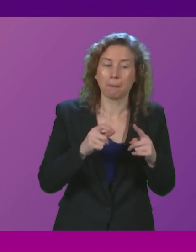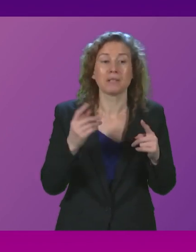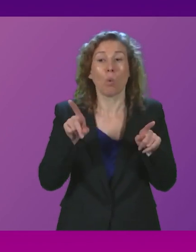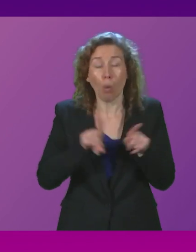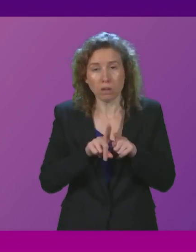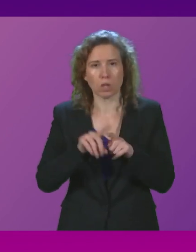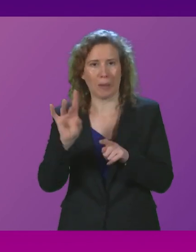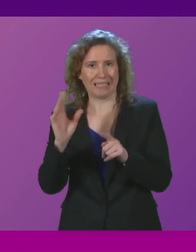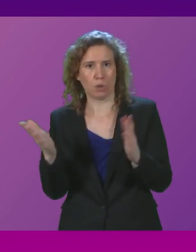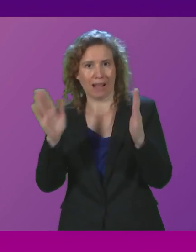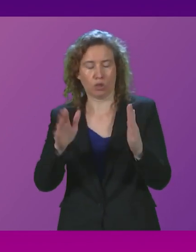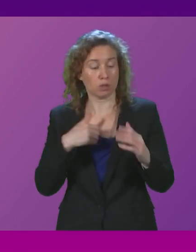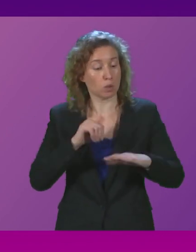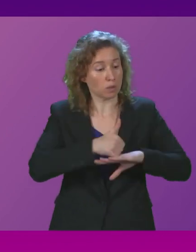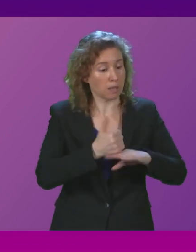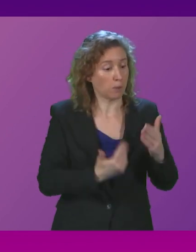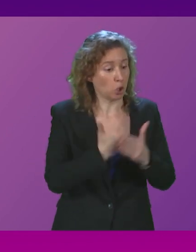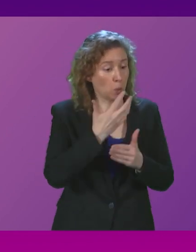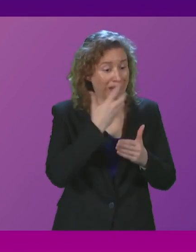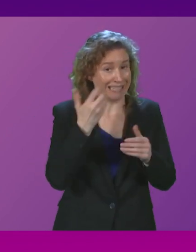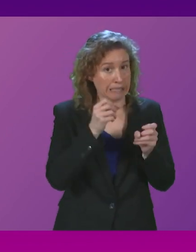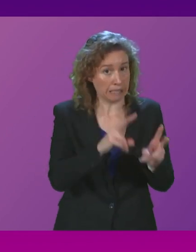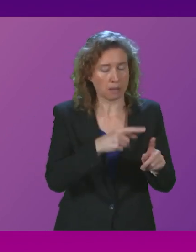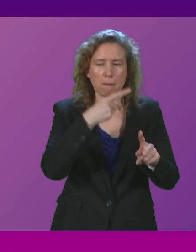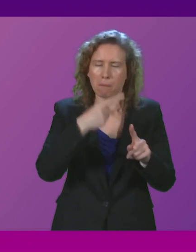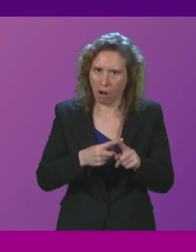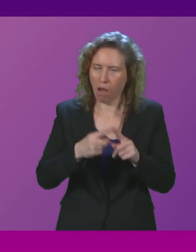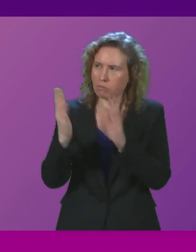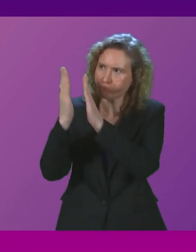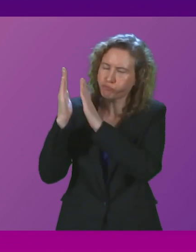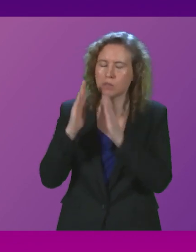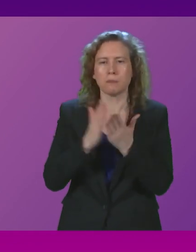with heat pumps in central heating schemes to ensure that nobody is freezing this winter?